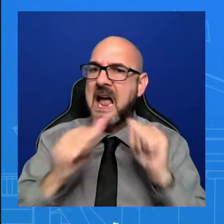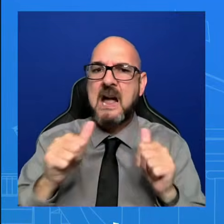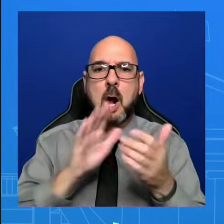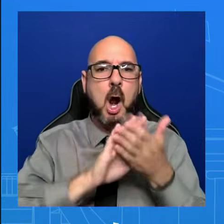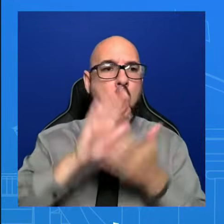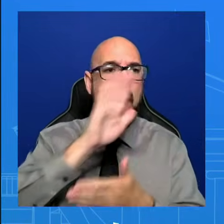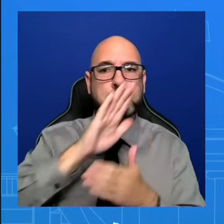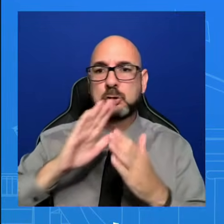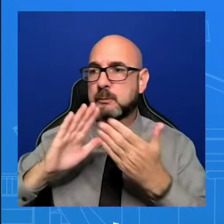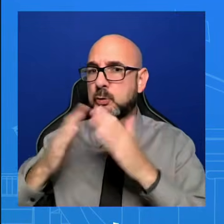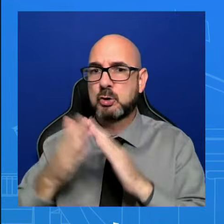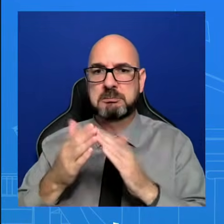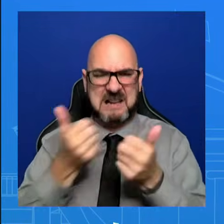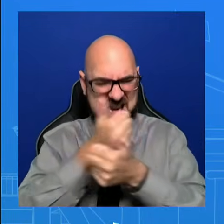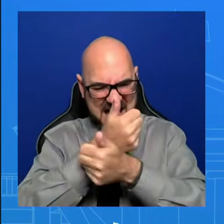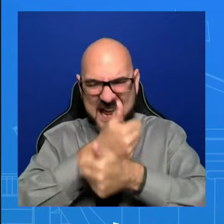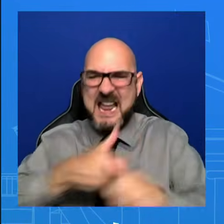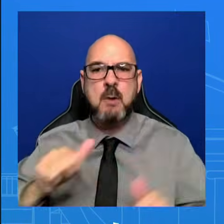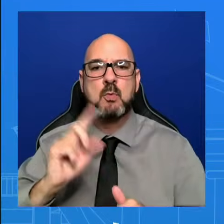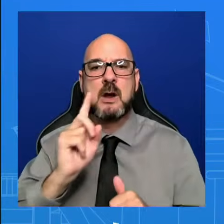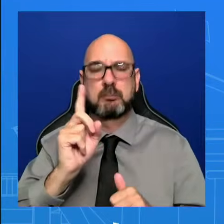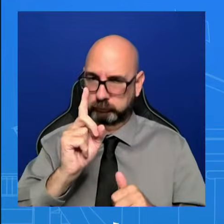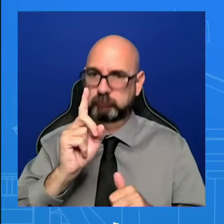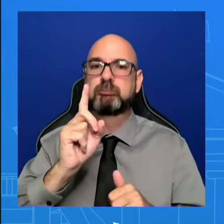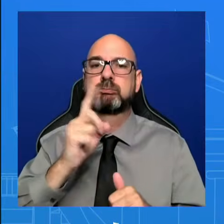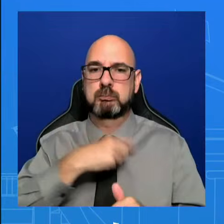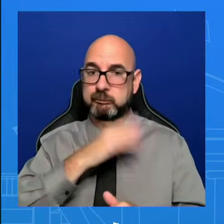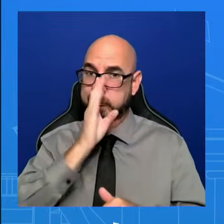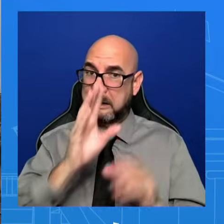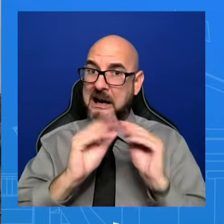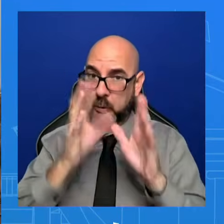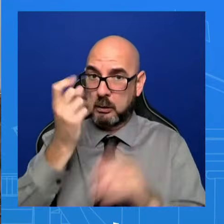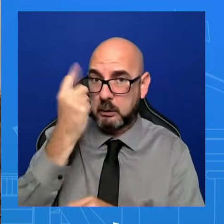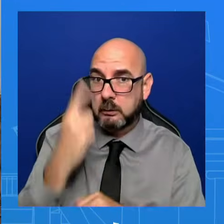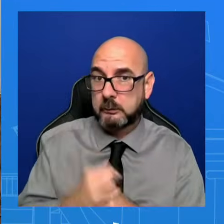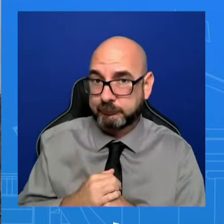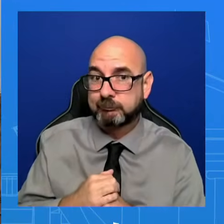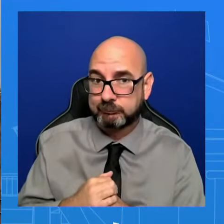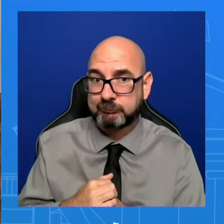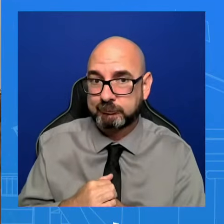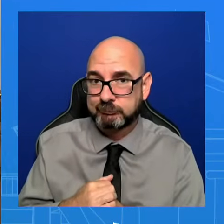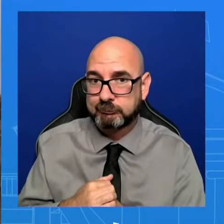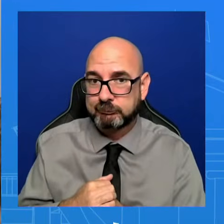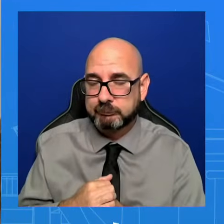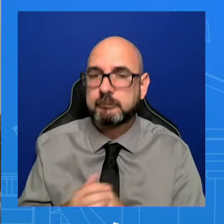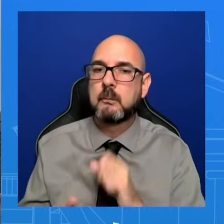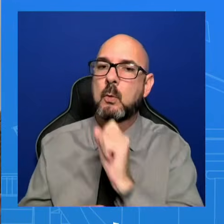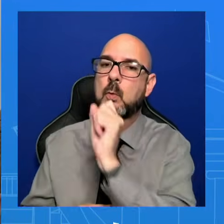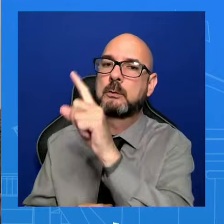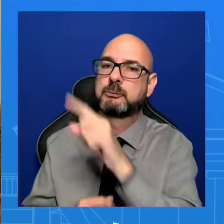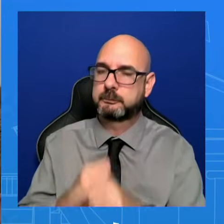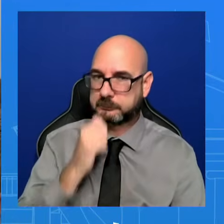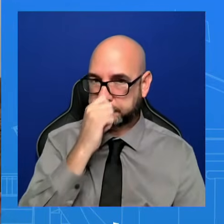And so, been very clear about that, and we're going to continue to do so. The Press: And in terms of, you know, the causes that are driving these protests -- the frustration -- Ms. Jean-Pierre: Yeah.